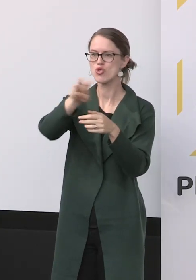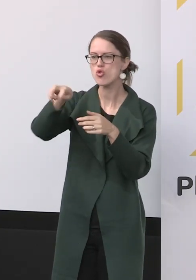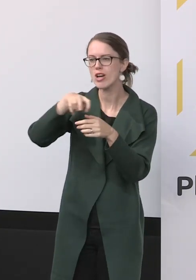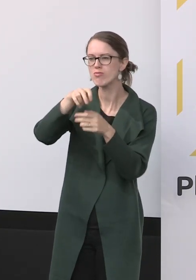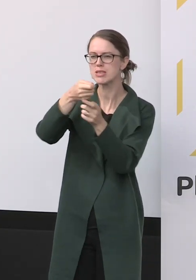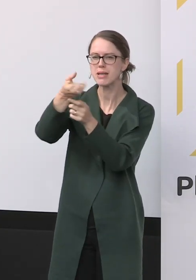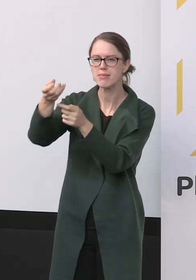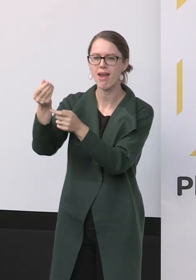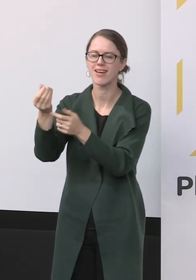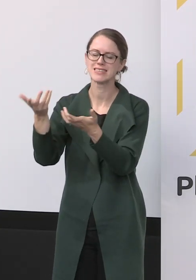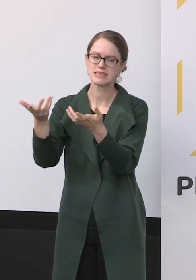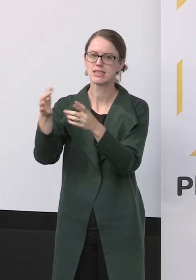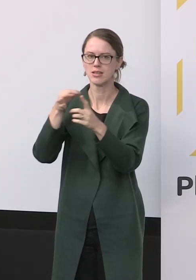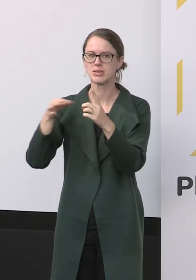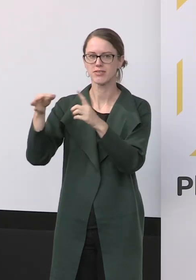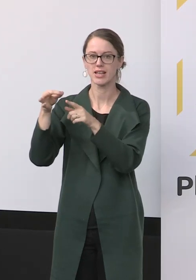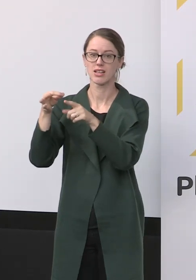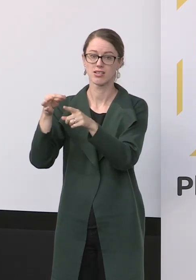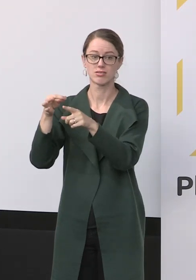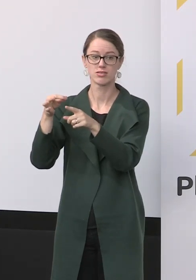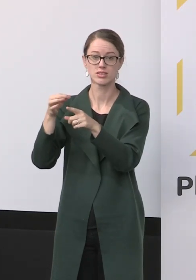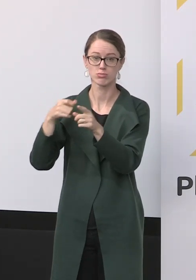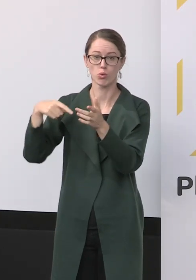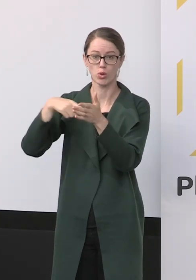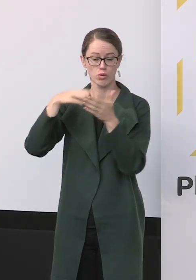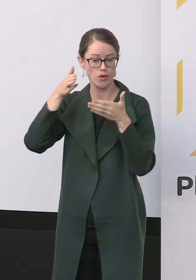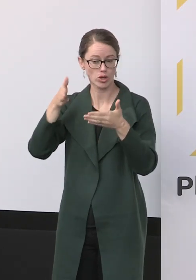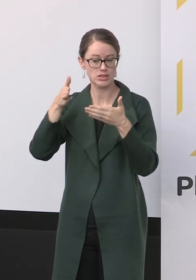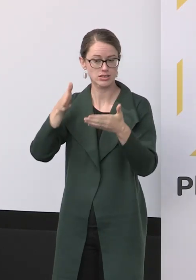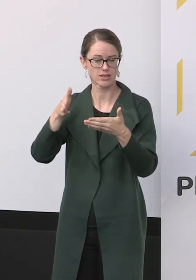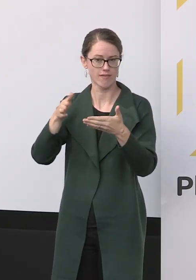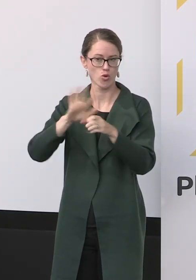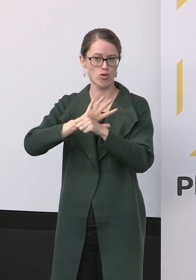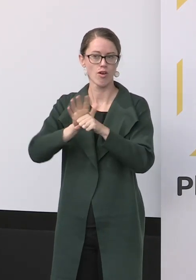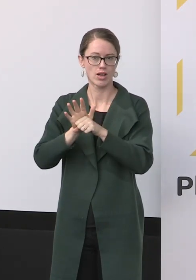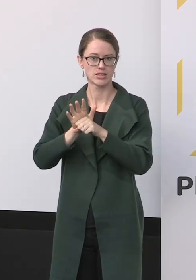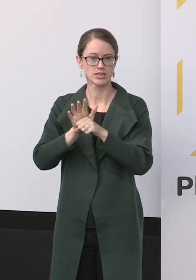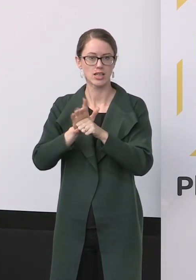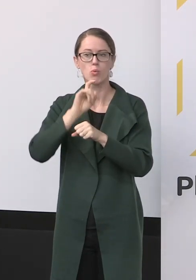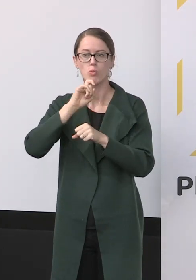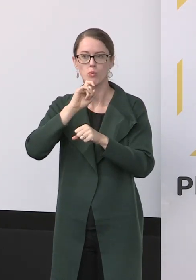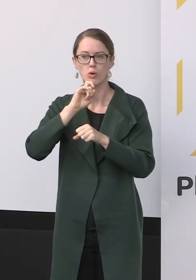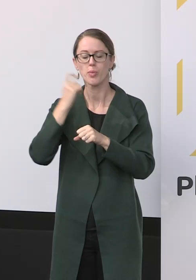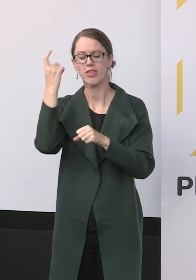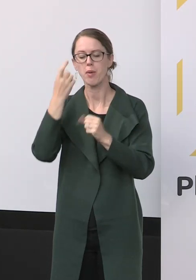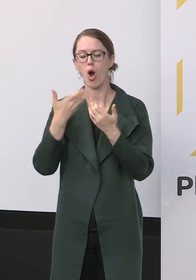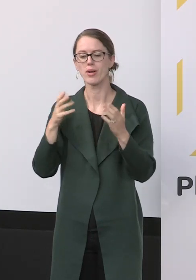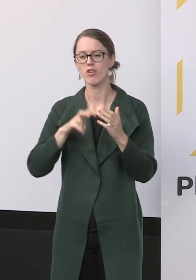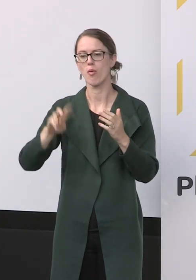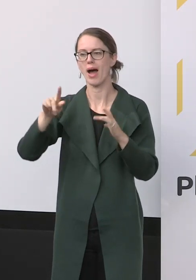their economies are so reliant on tourism. So the Pacific is,